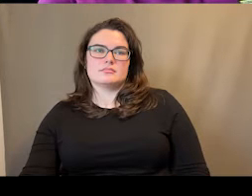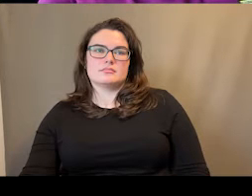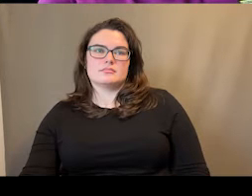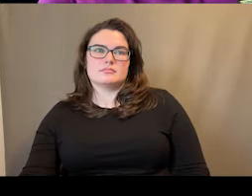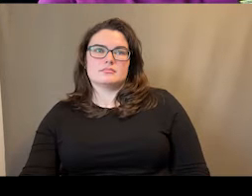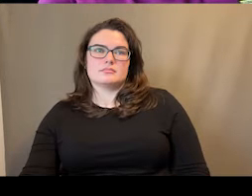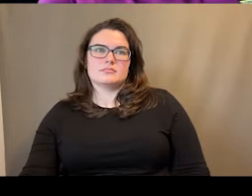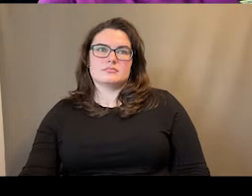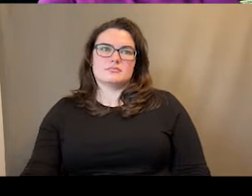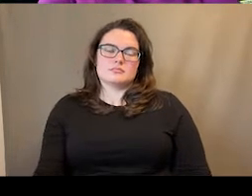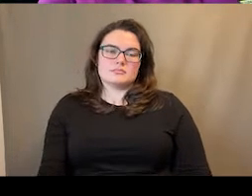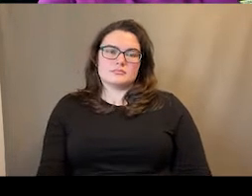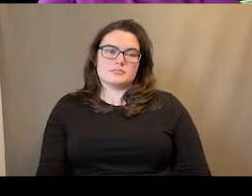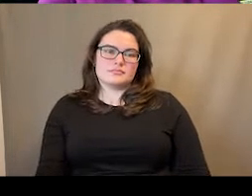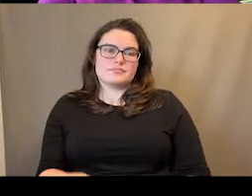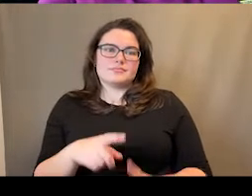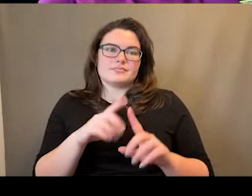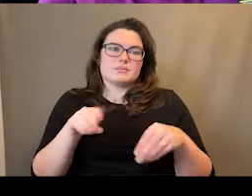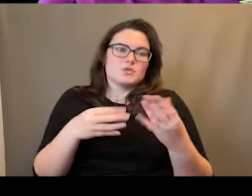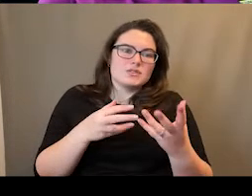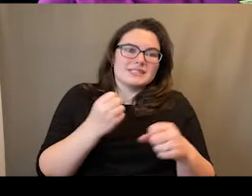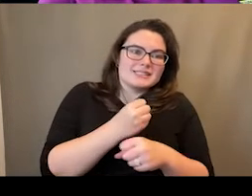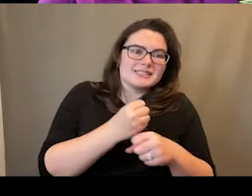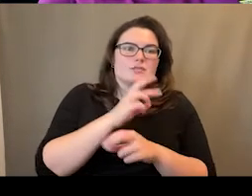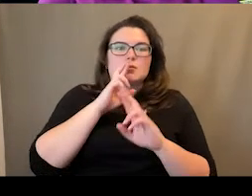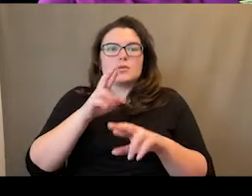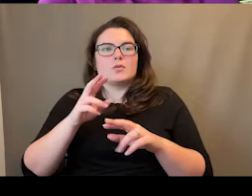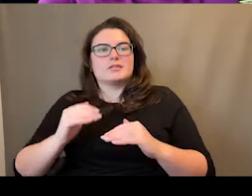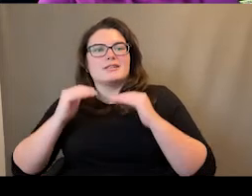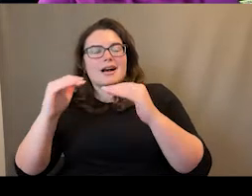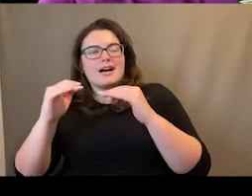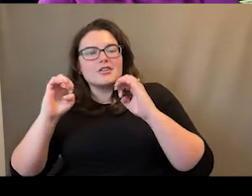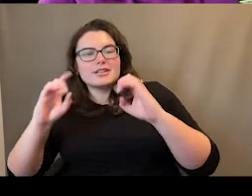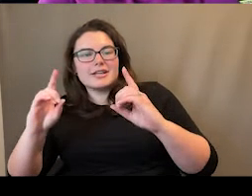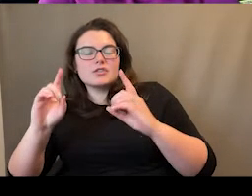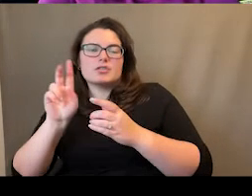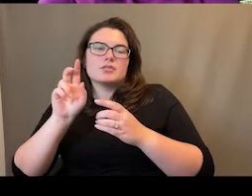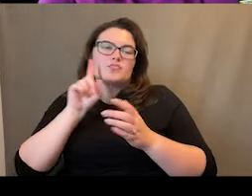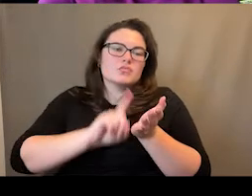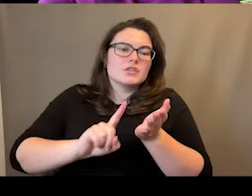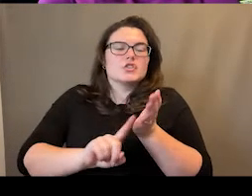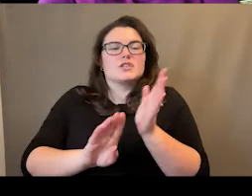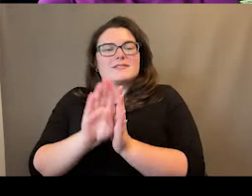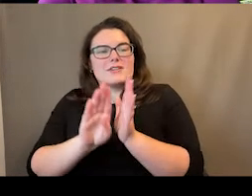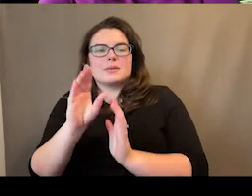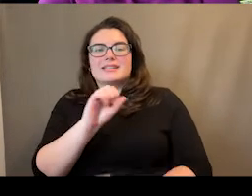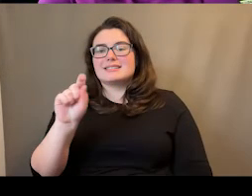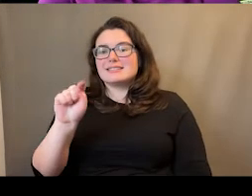produces statistics and reports on higher education, research and development, and STEM education. It is one of